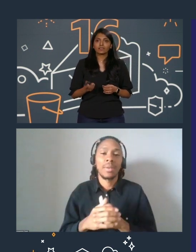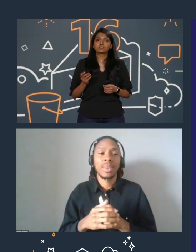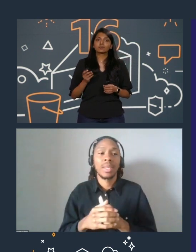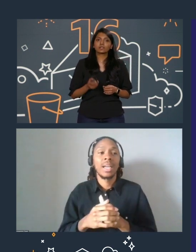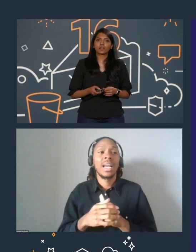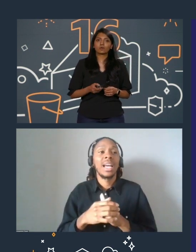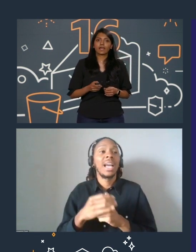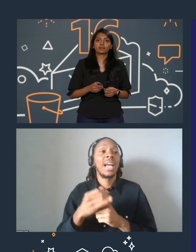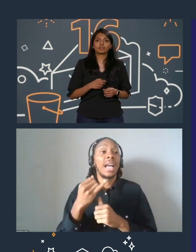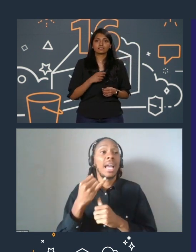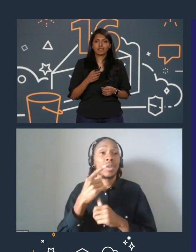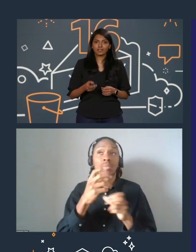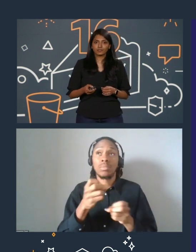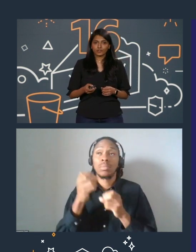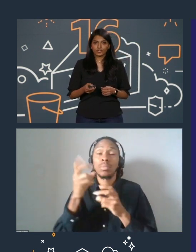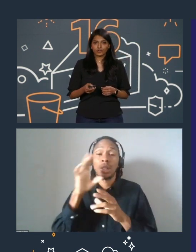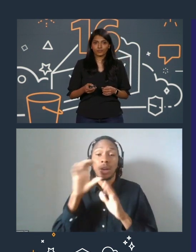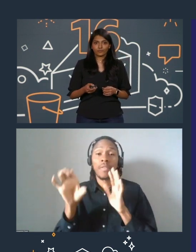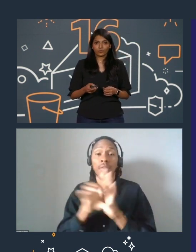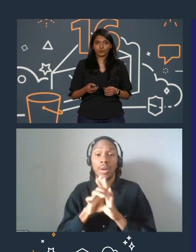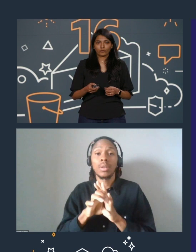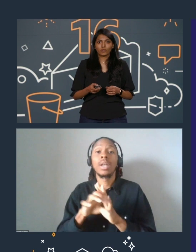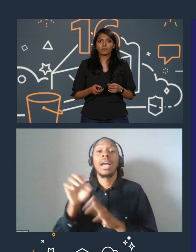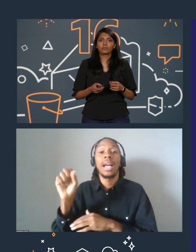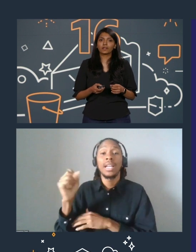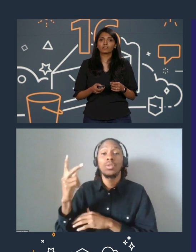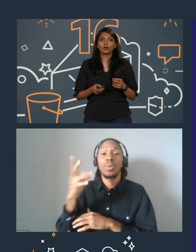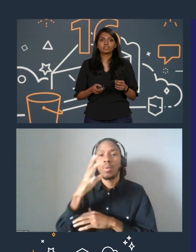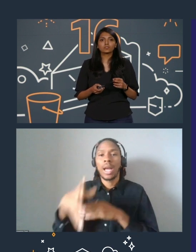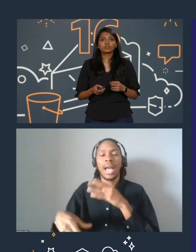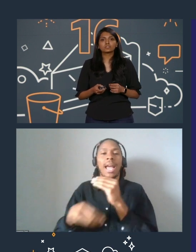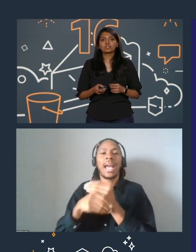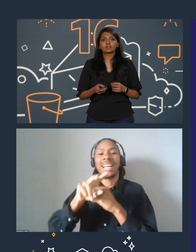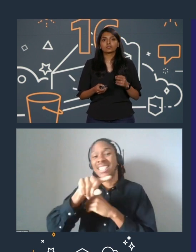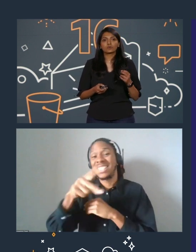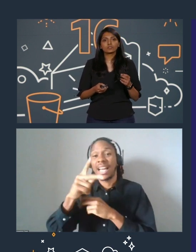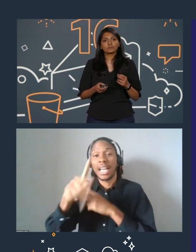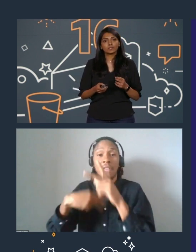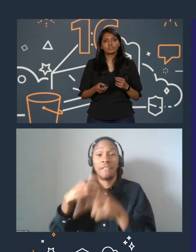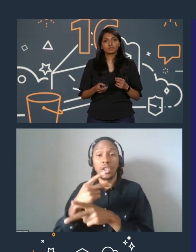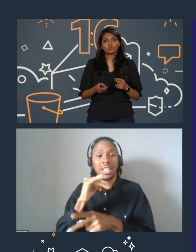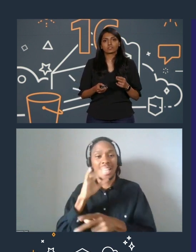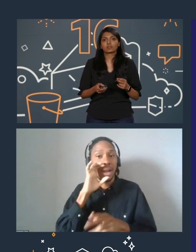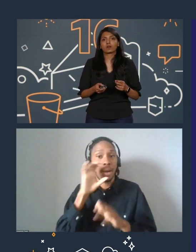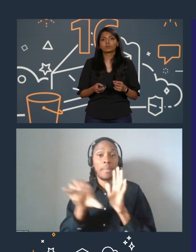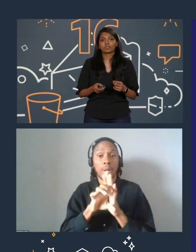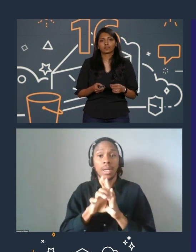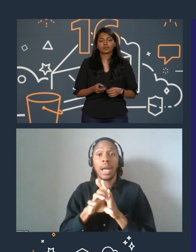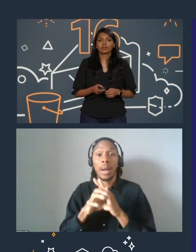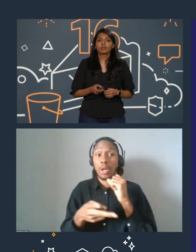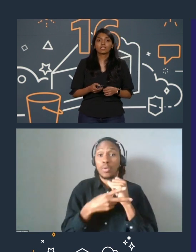S3 will now add a second version of the photo, but also notice that it stores the previous version along with it.